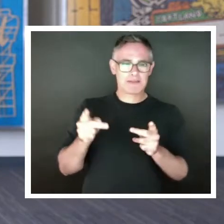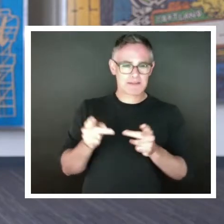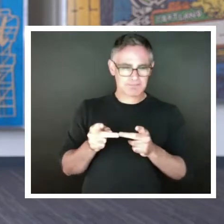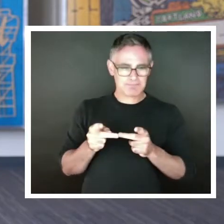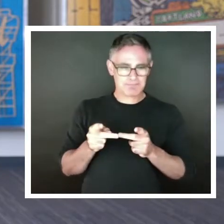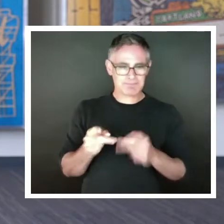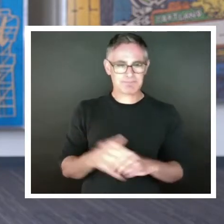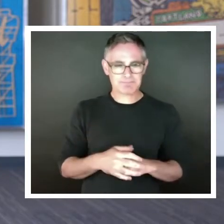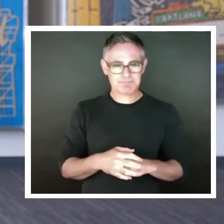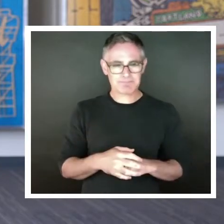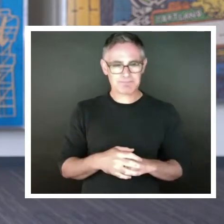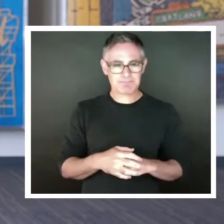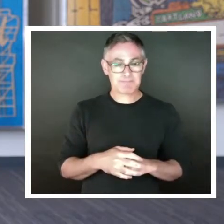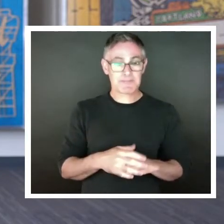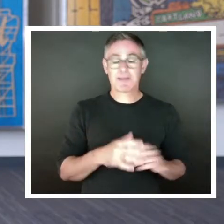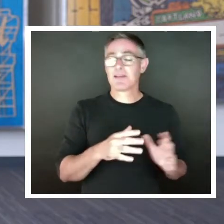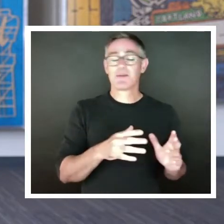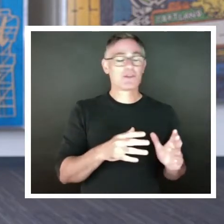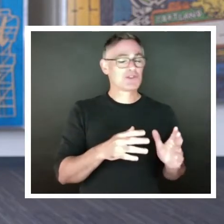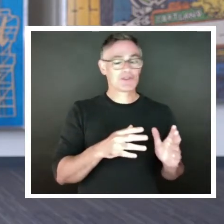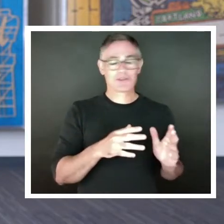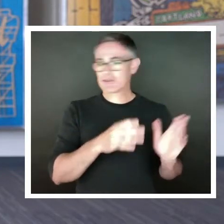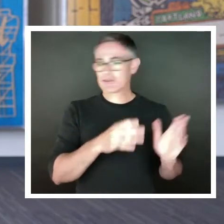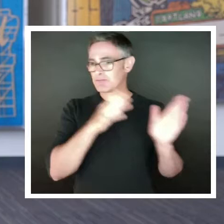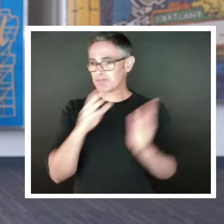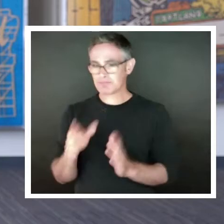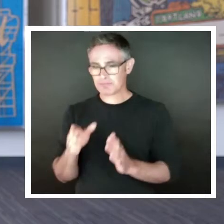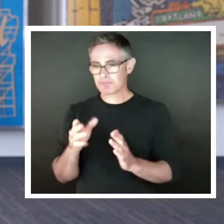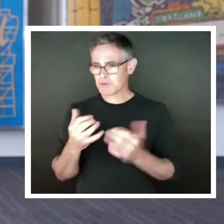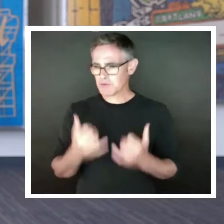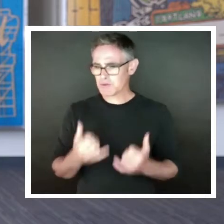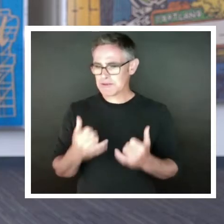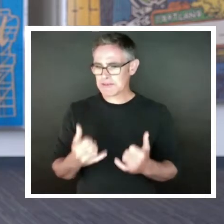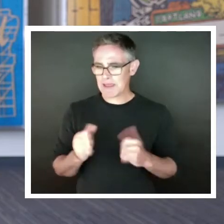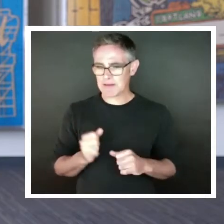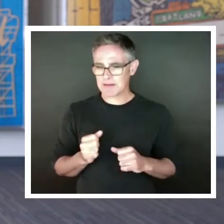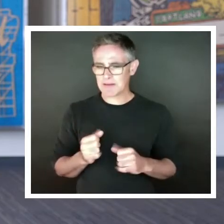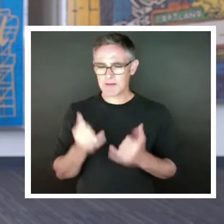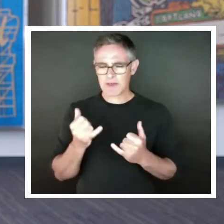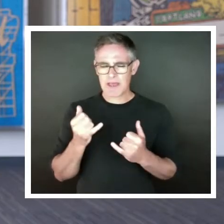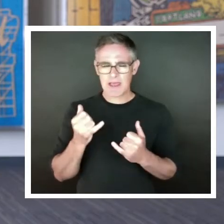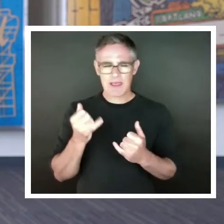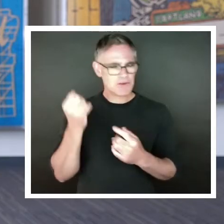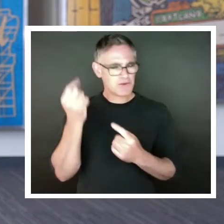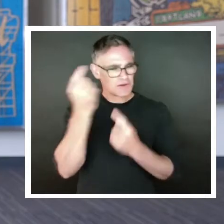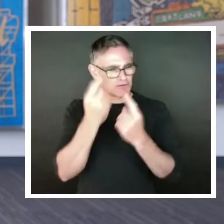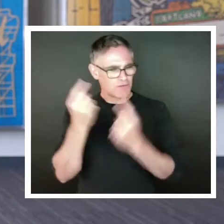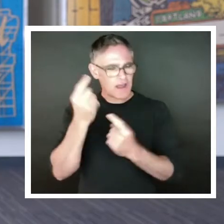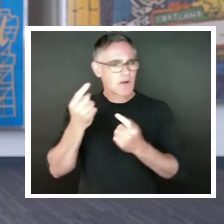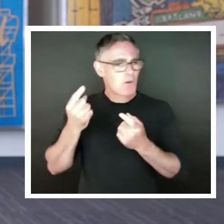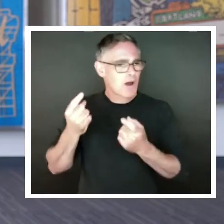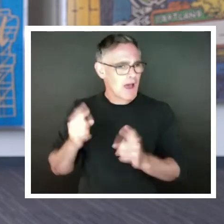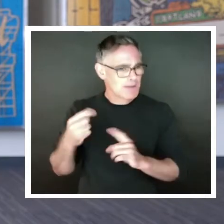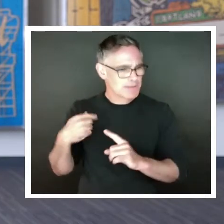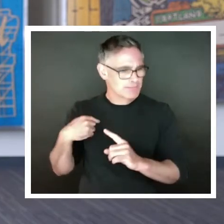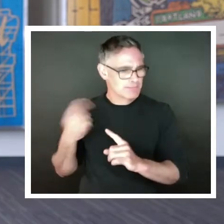And that leads us to today. Today, reflect on what these past years have taught you. Remember all the hardship and all the greatness